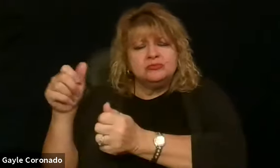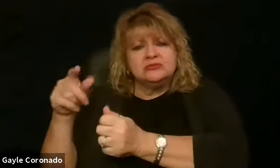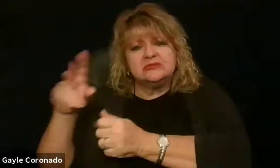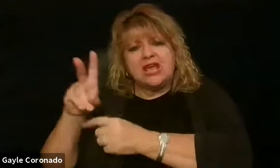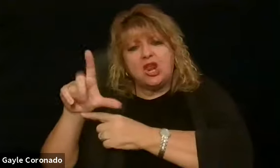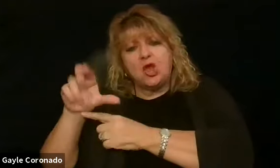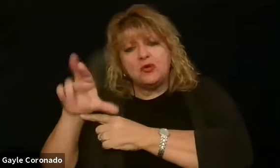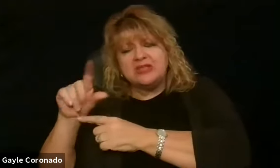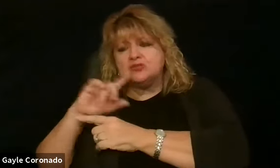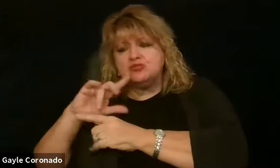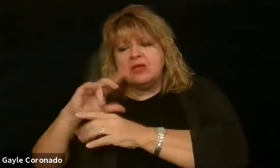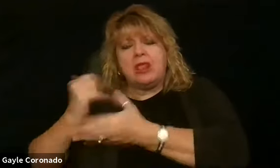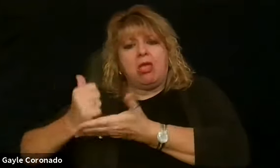Thank you, Stuart.